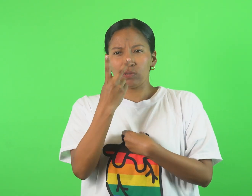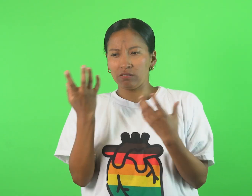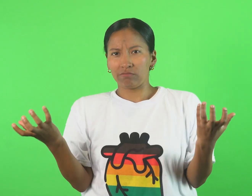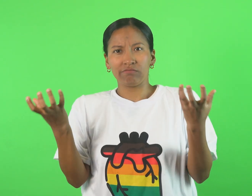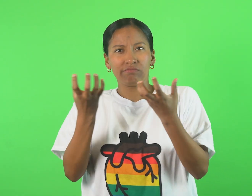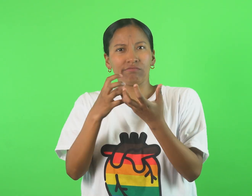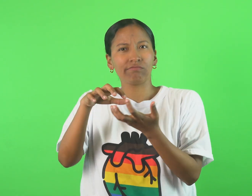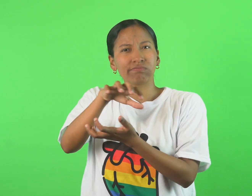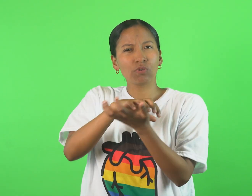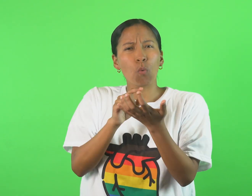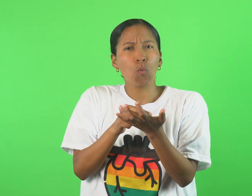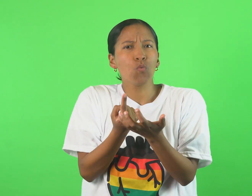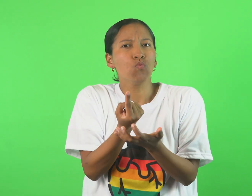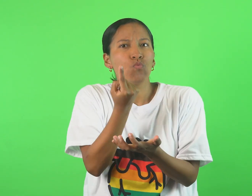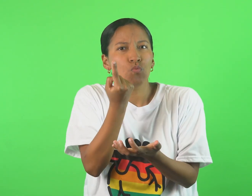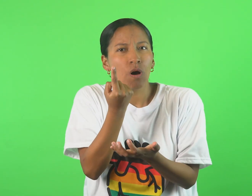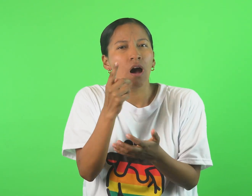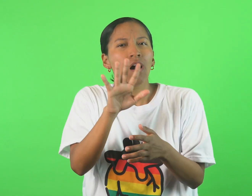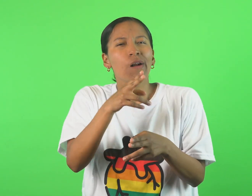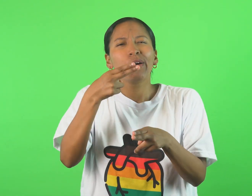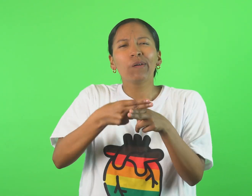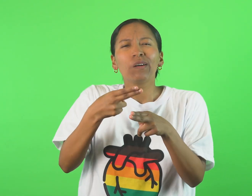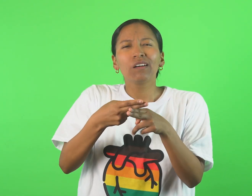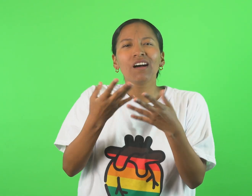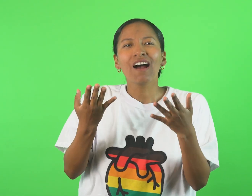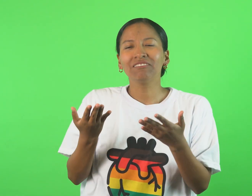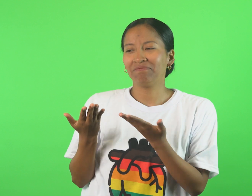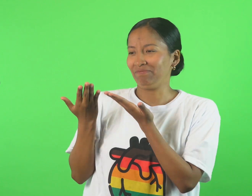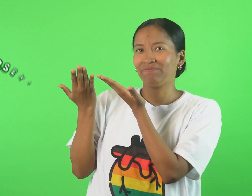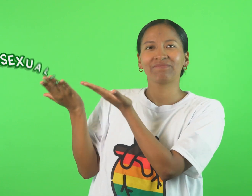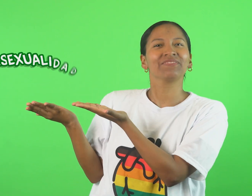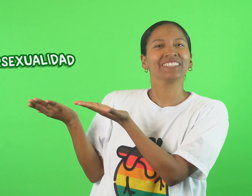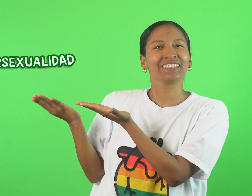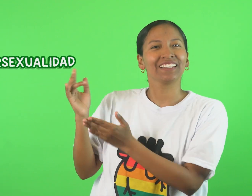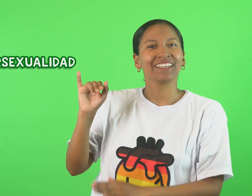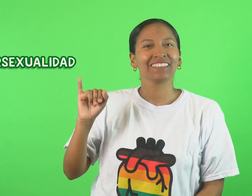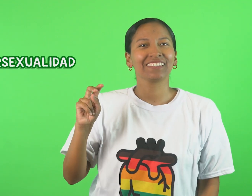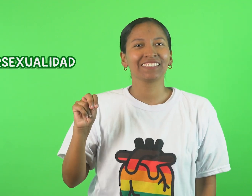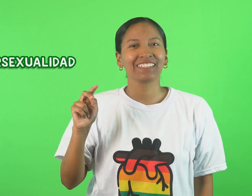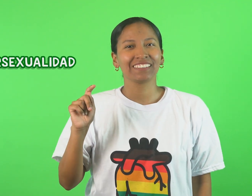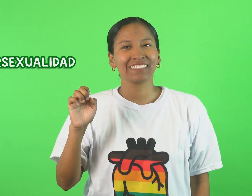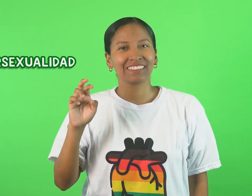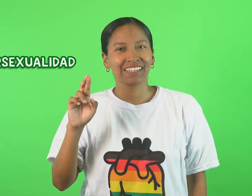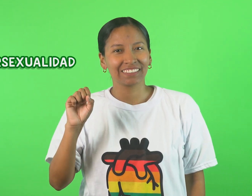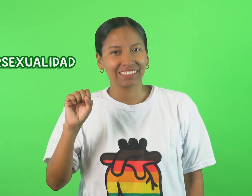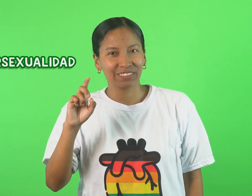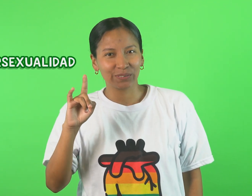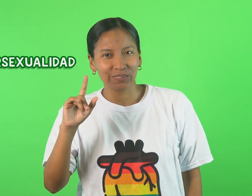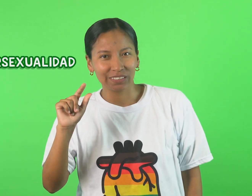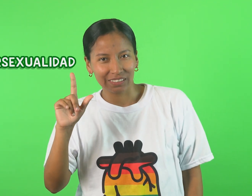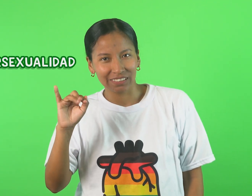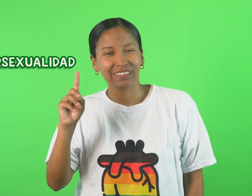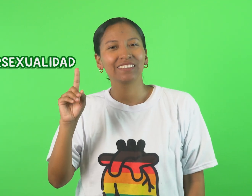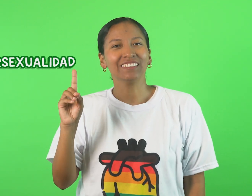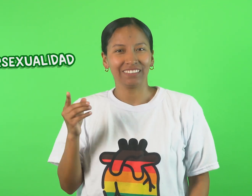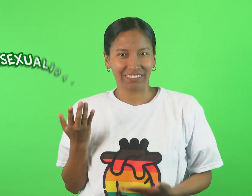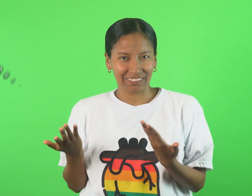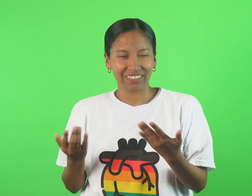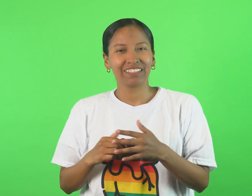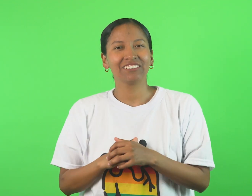of these traits: this is called intersexuality.